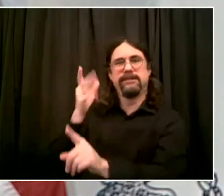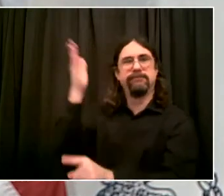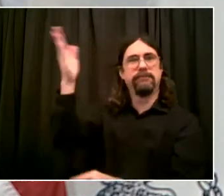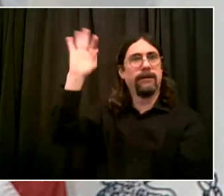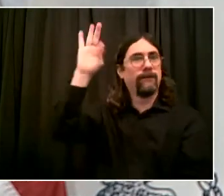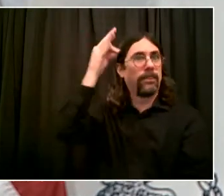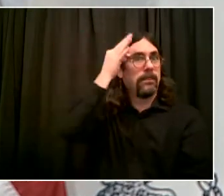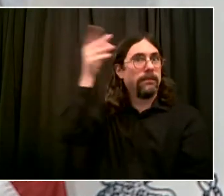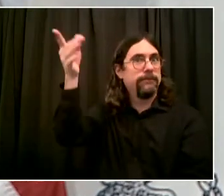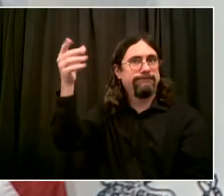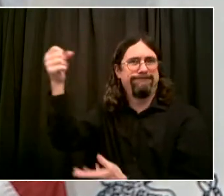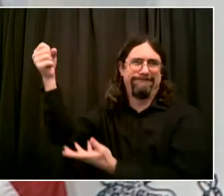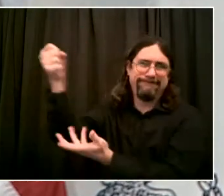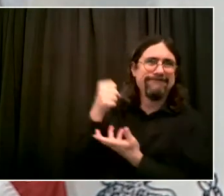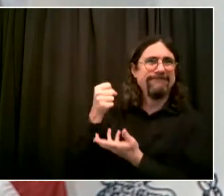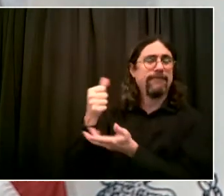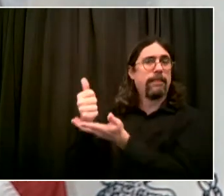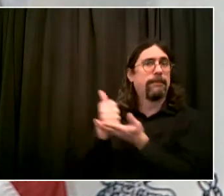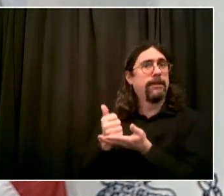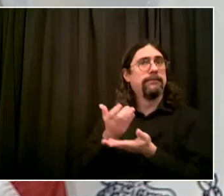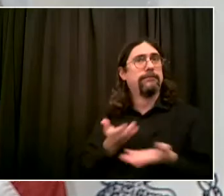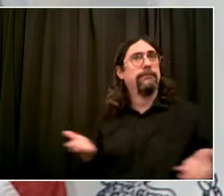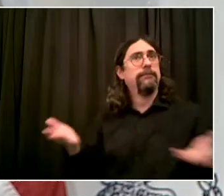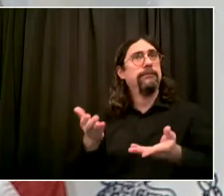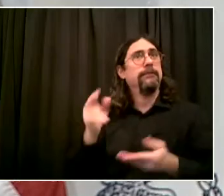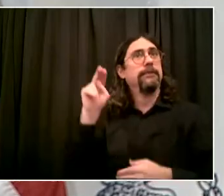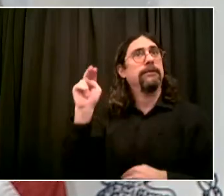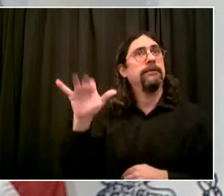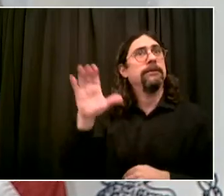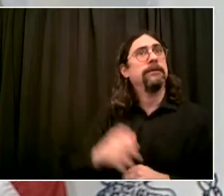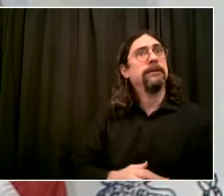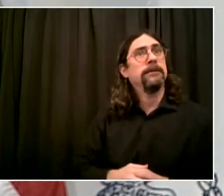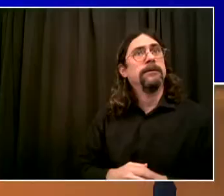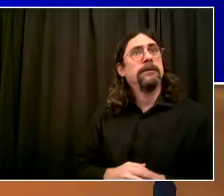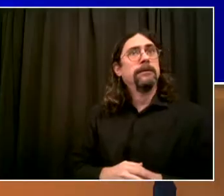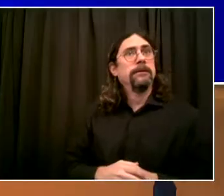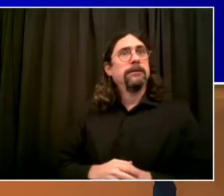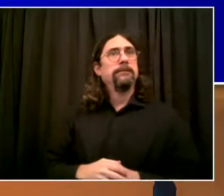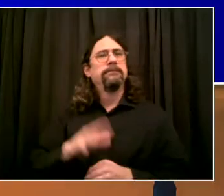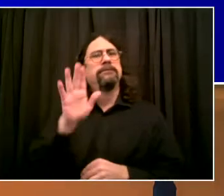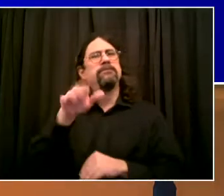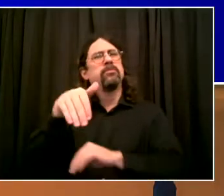WE DESERVE. I WANTED TO GIVE YOU A QUICK SENSE OF WHAT WE WILL BE LTAKIKI NG G ABOUT T TONIIGHT IN